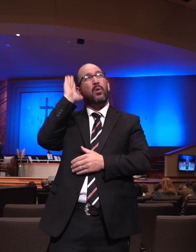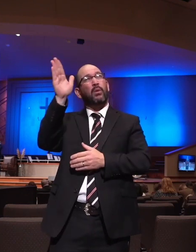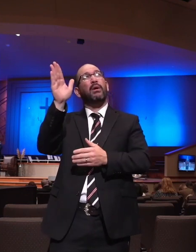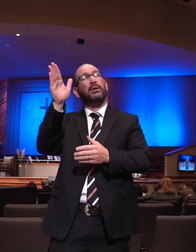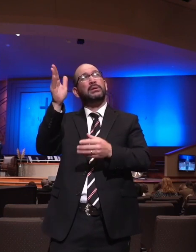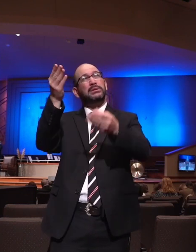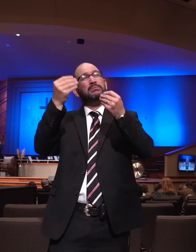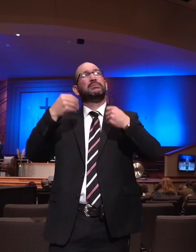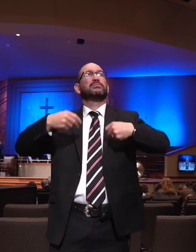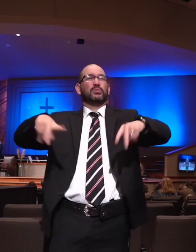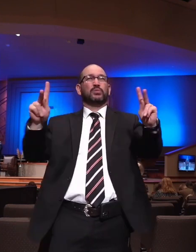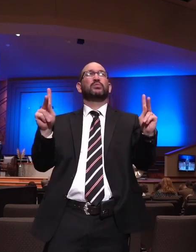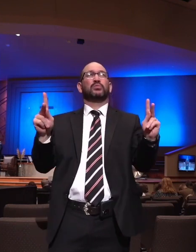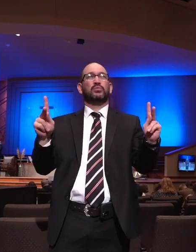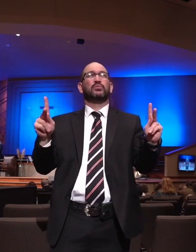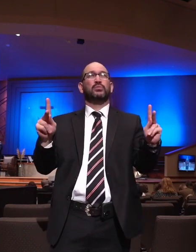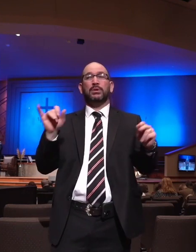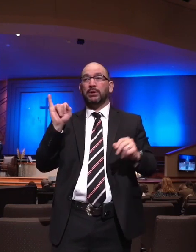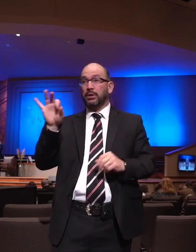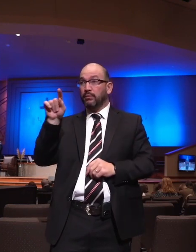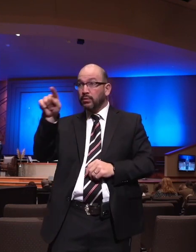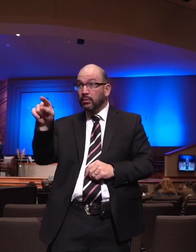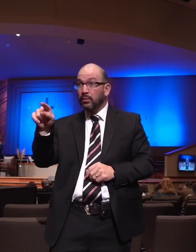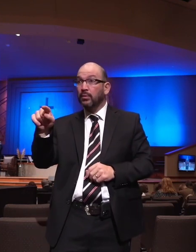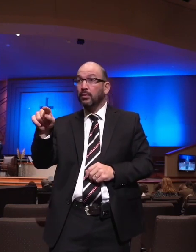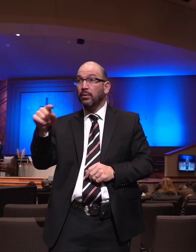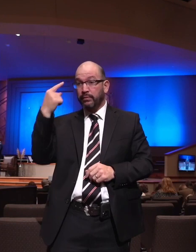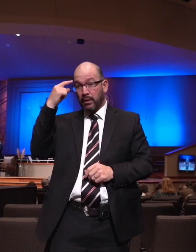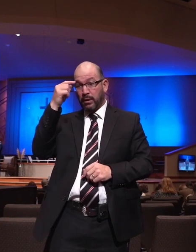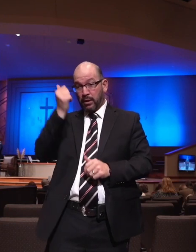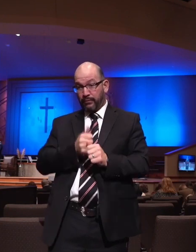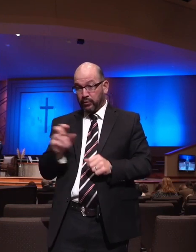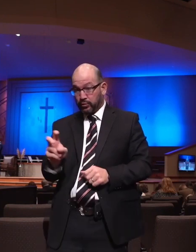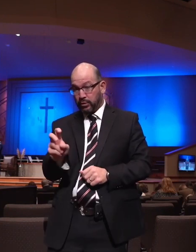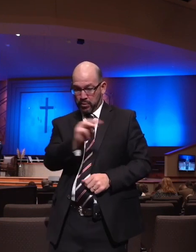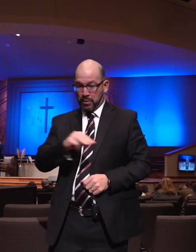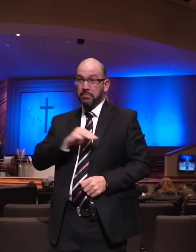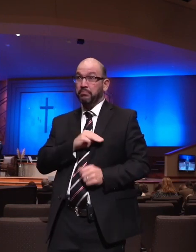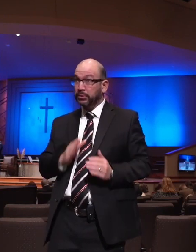opportunities if you take every trip as a missions trip and you stop looking at